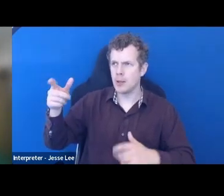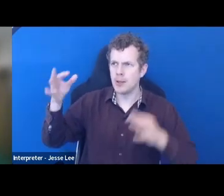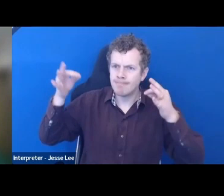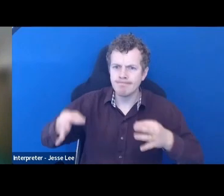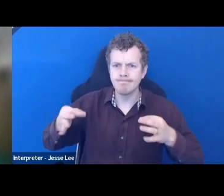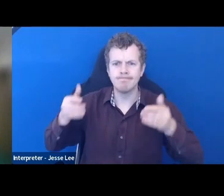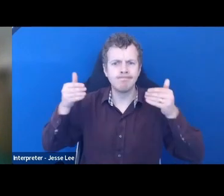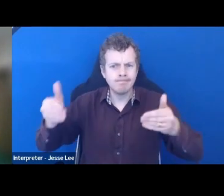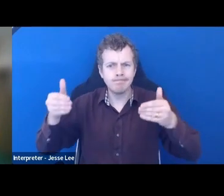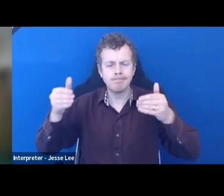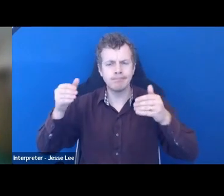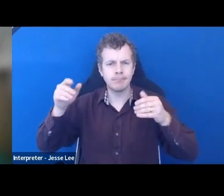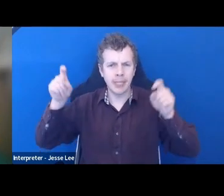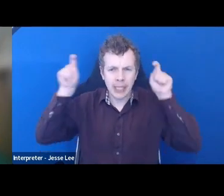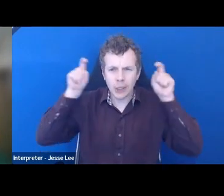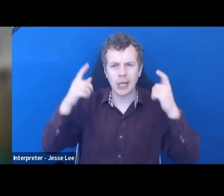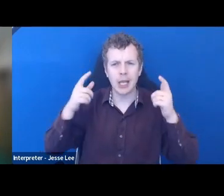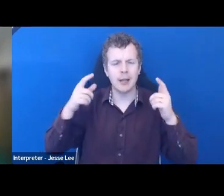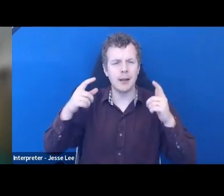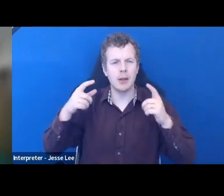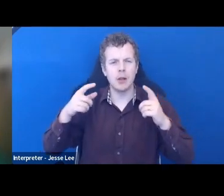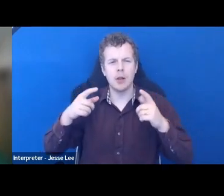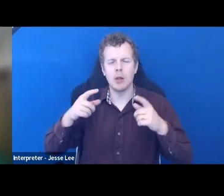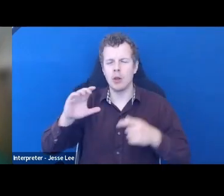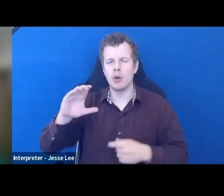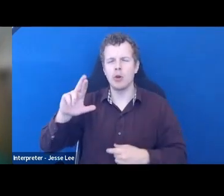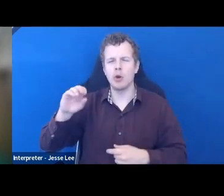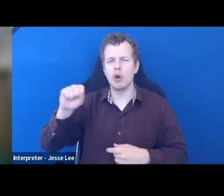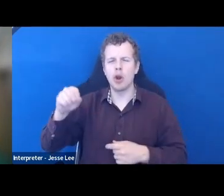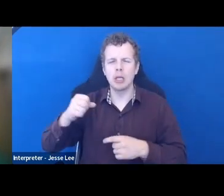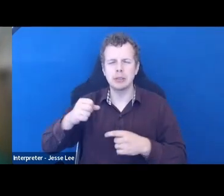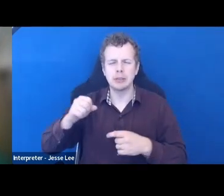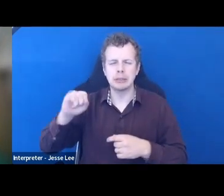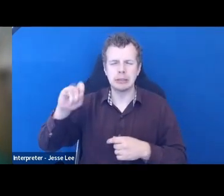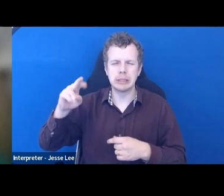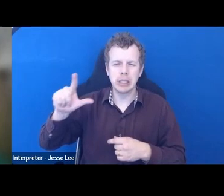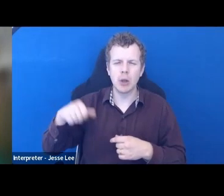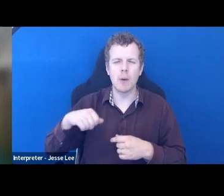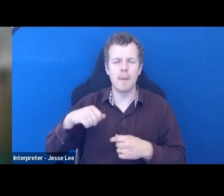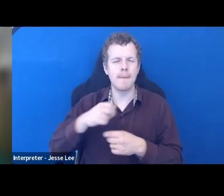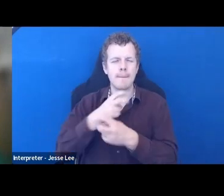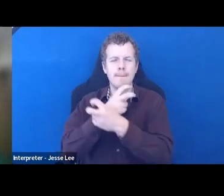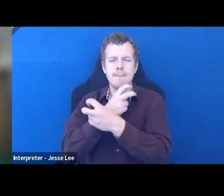a CROS signal, bone conduction device, a cochlear implant, anything like that.